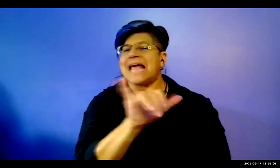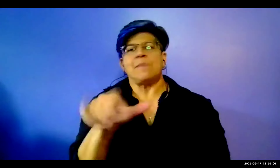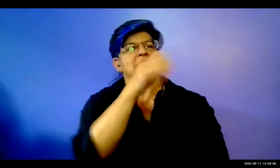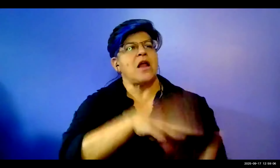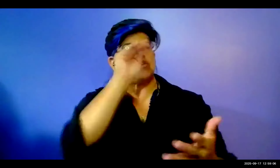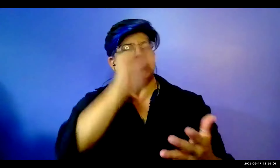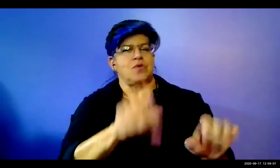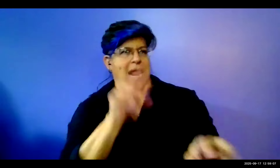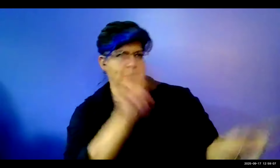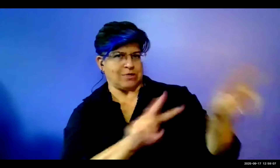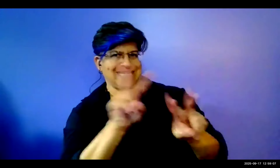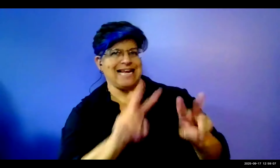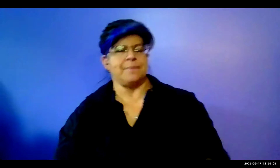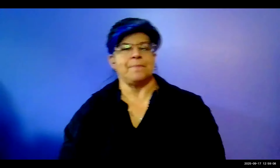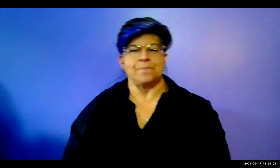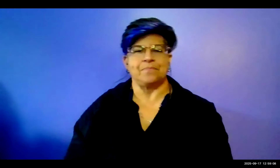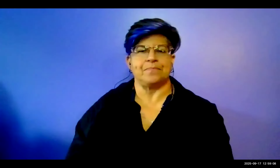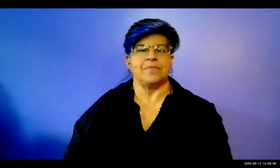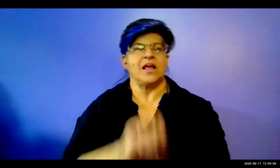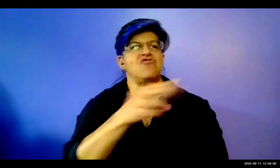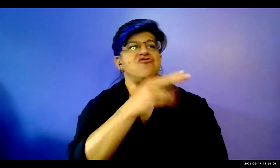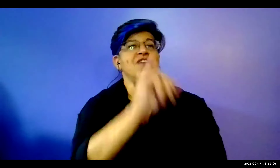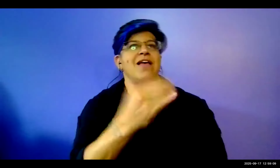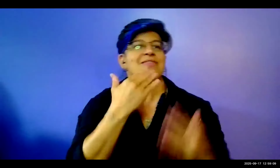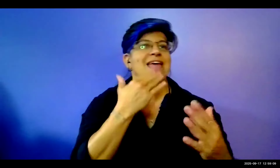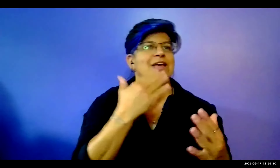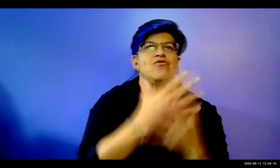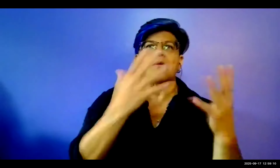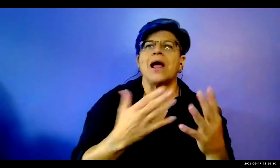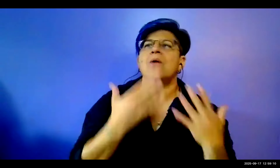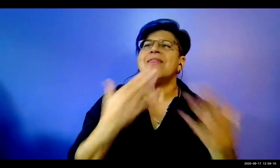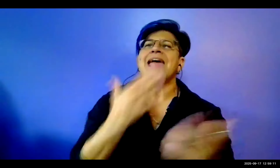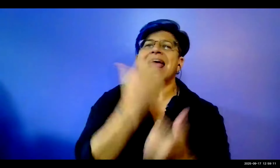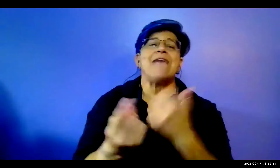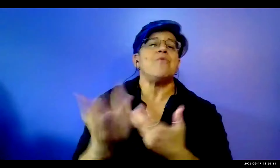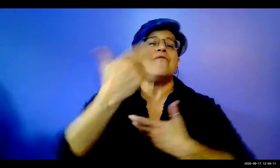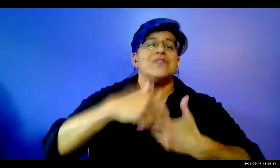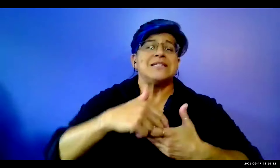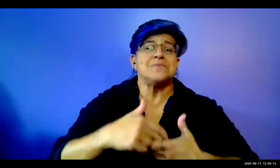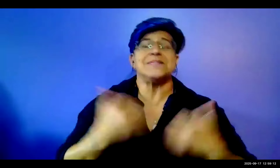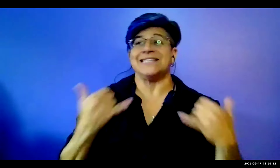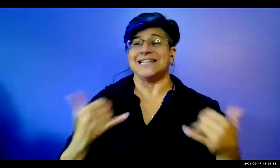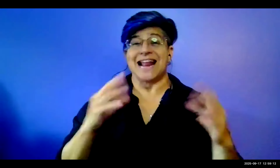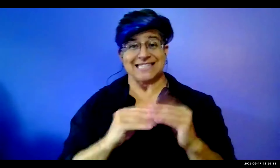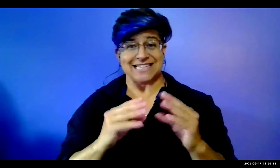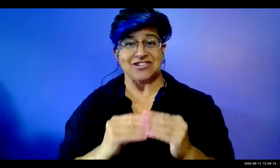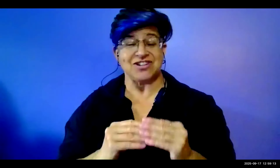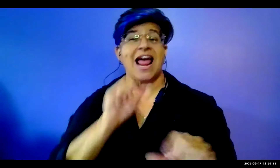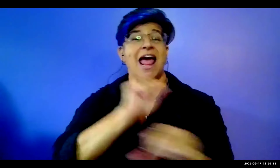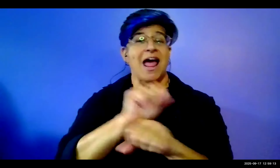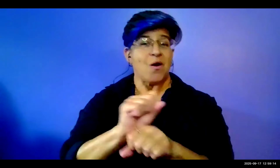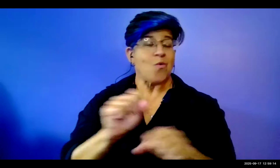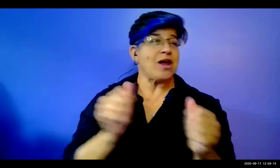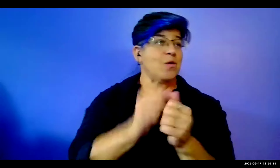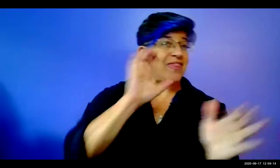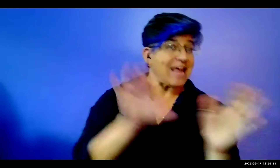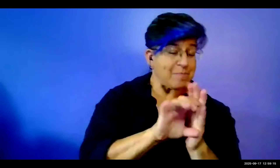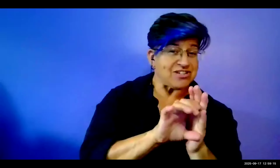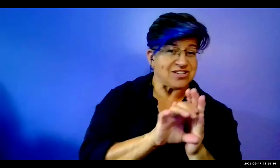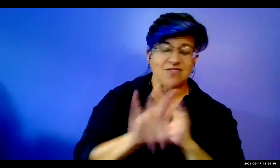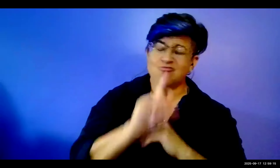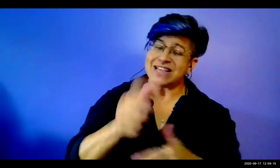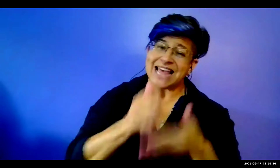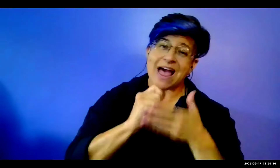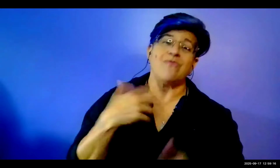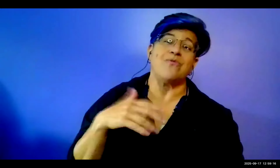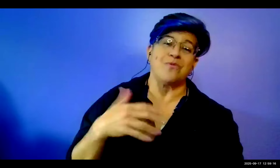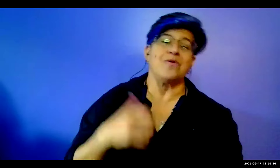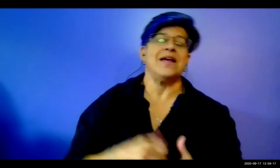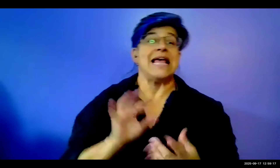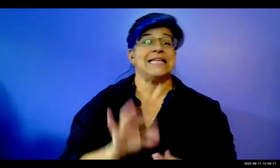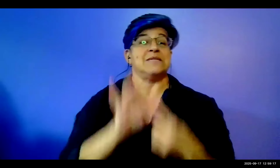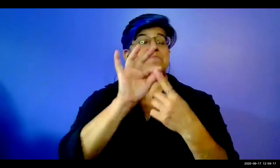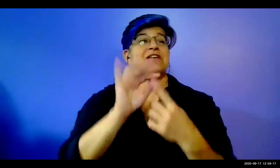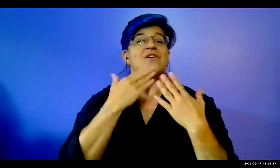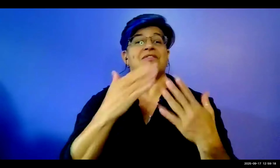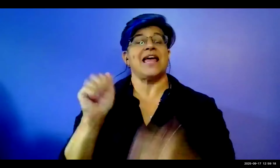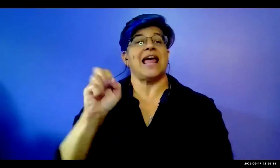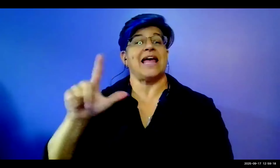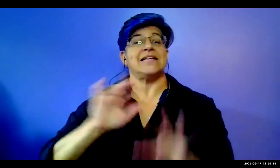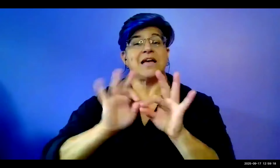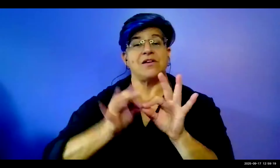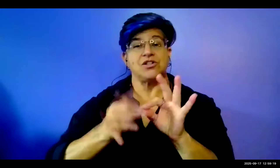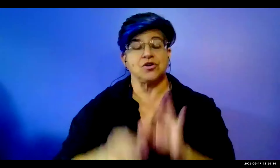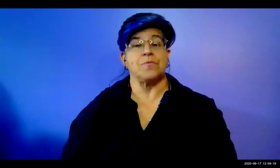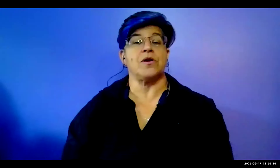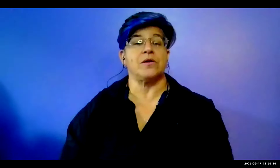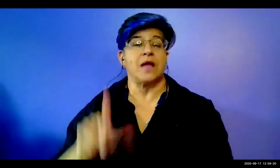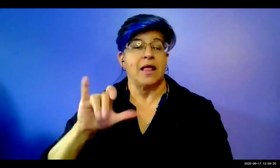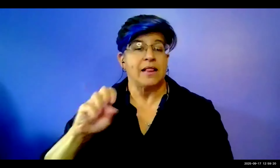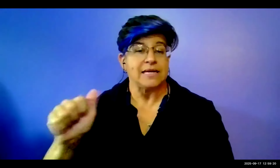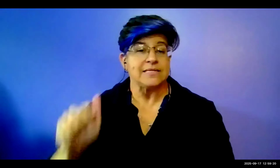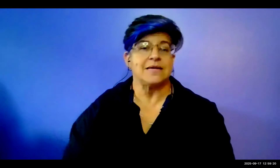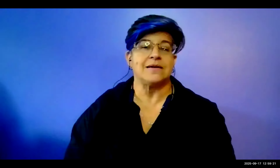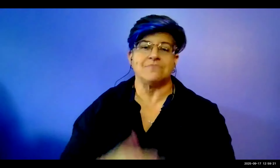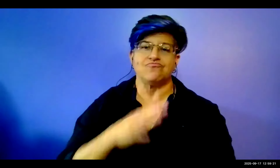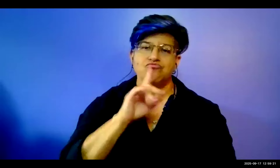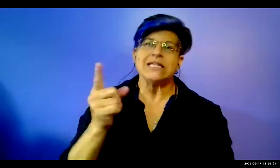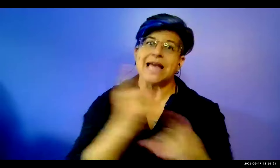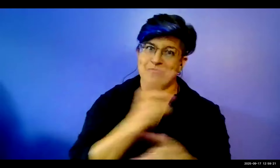Okay, thank you so much. I want to thank everybody for participating in today's session on working with images. That was really helpful, a special thank you to our ASL interpreter, Lisa, very appropriate for.